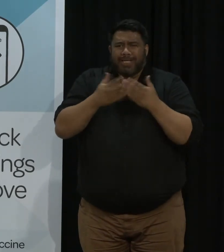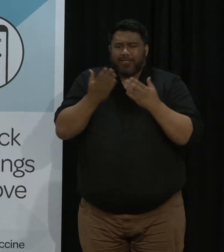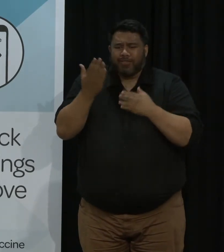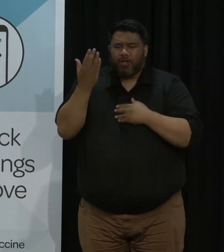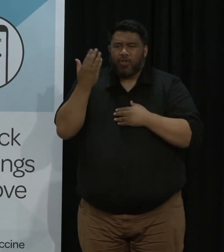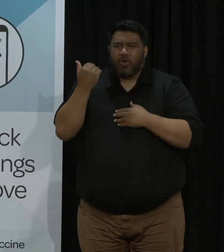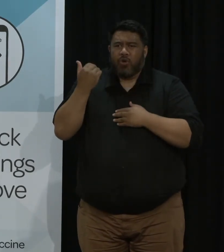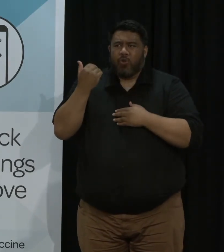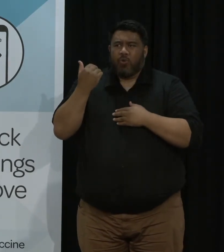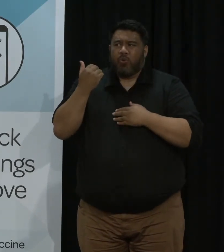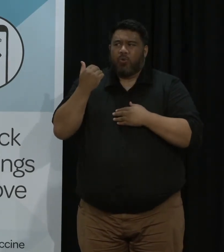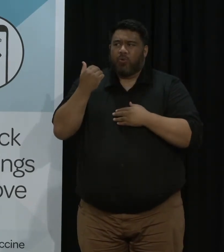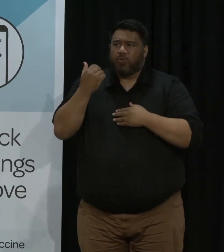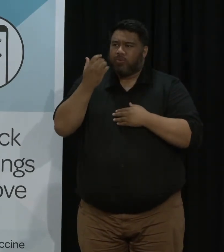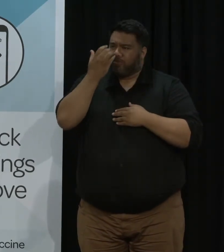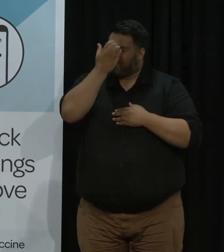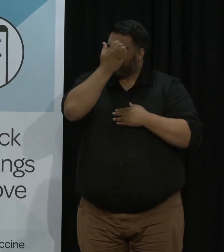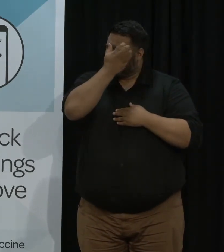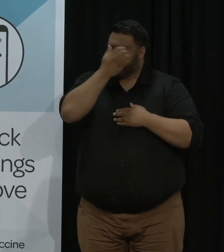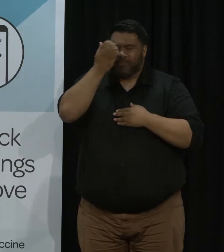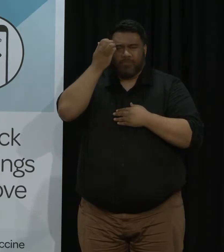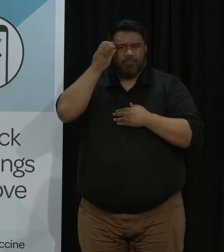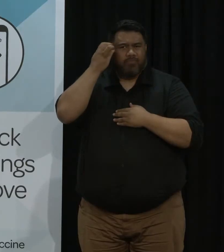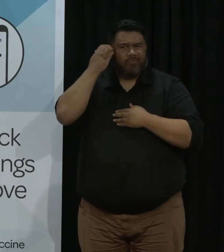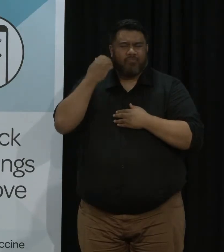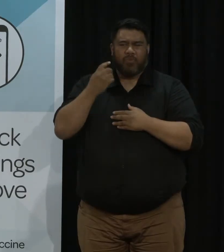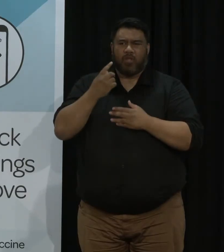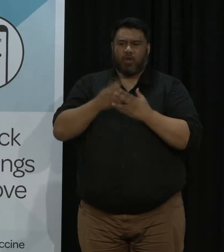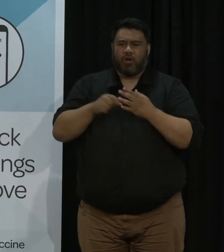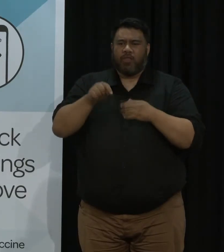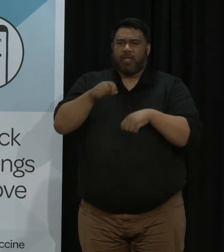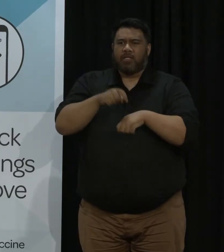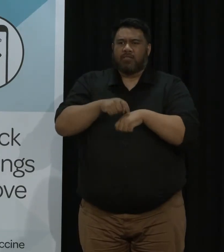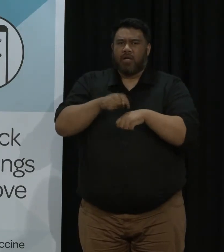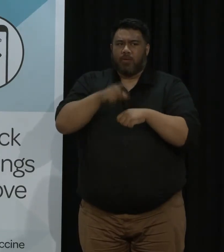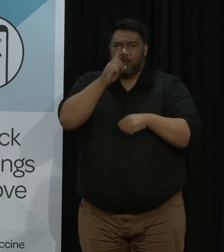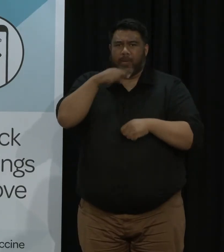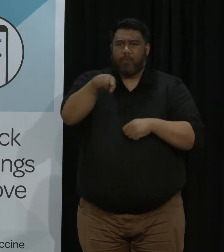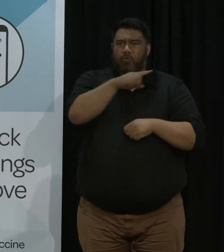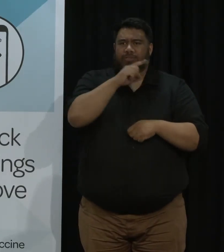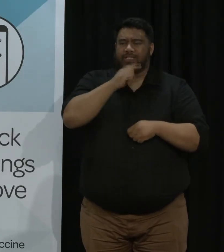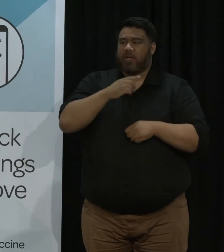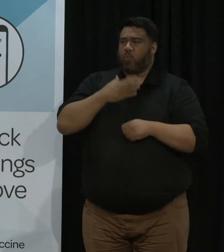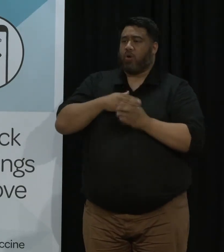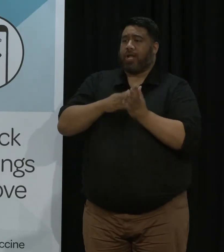present. The point I would make is it was only a few days ago